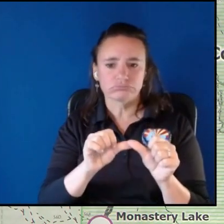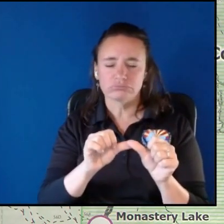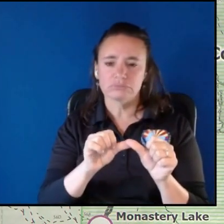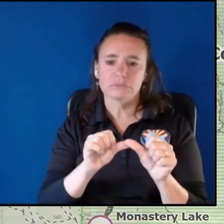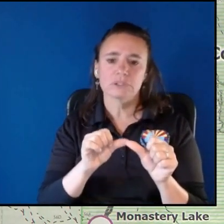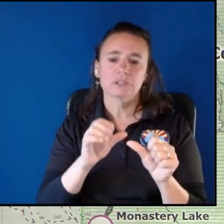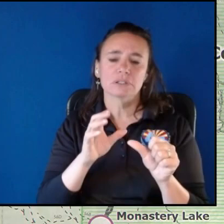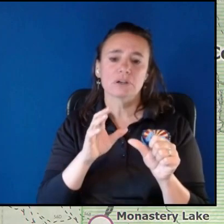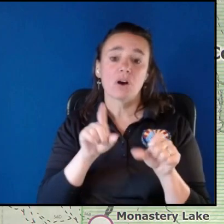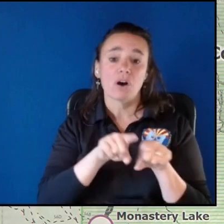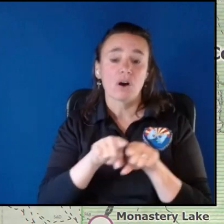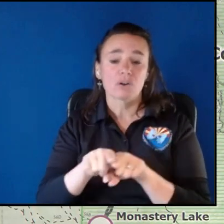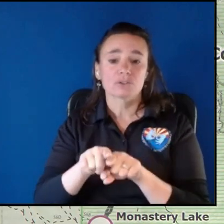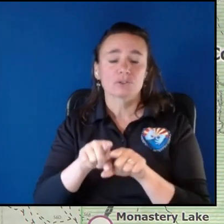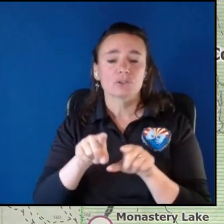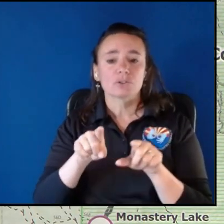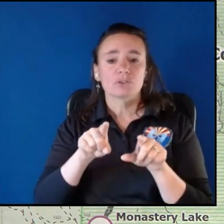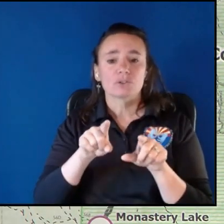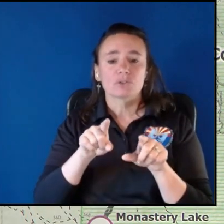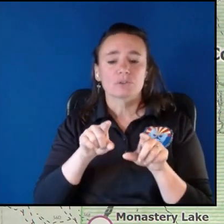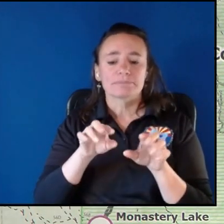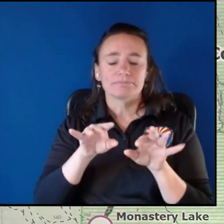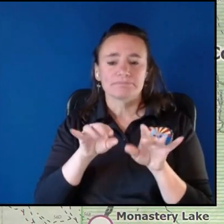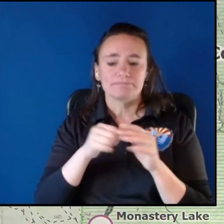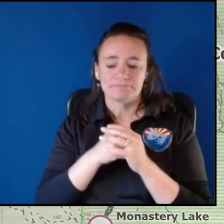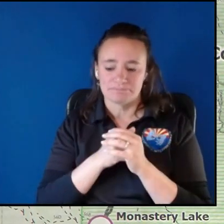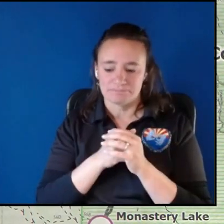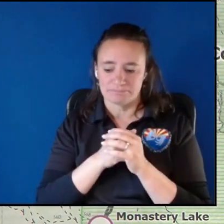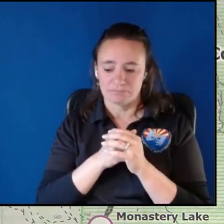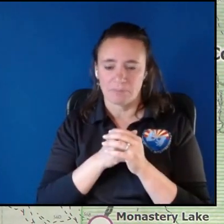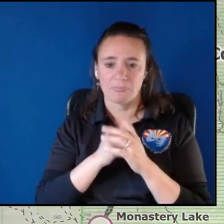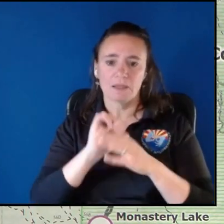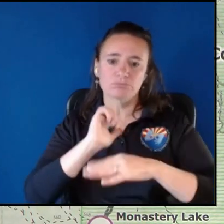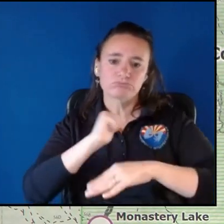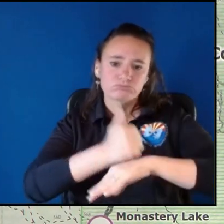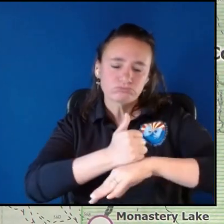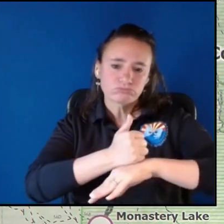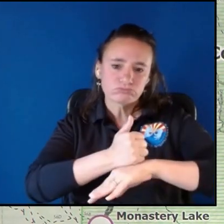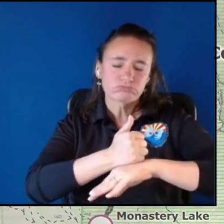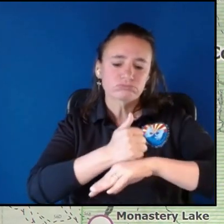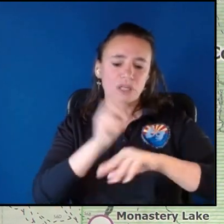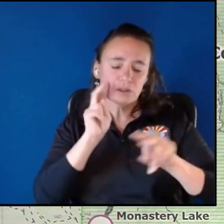to implement and look at the repair in those areas as well.